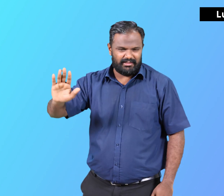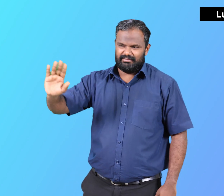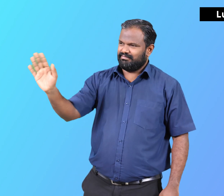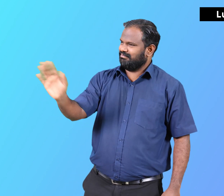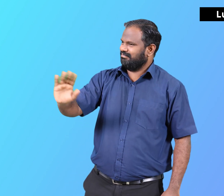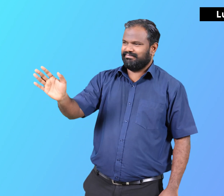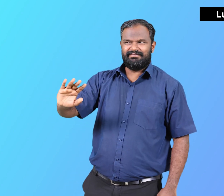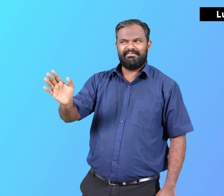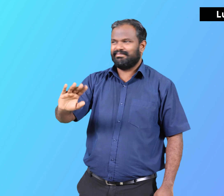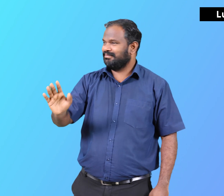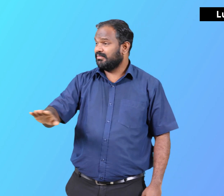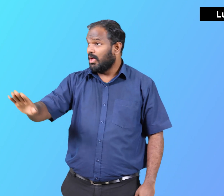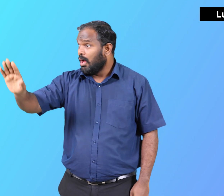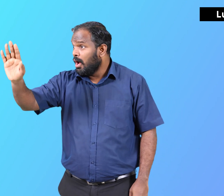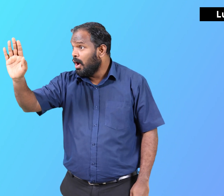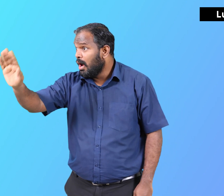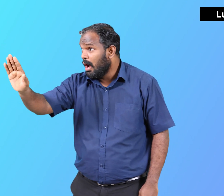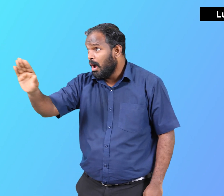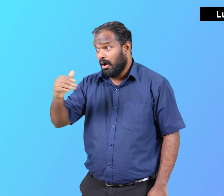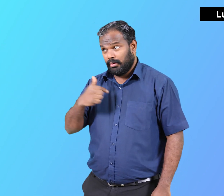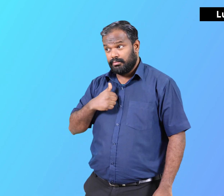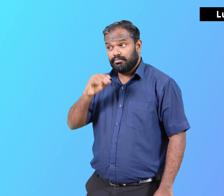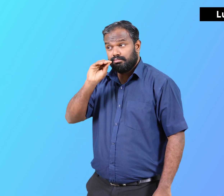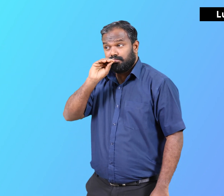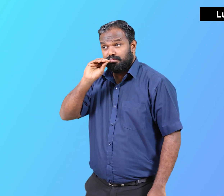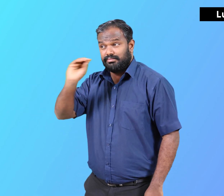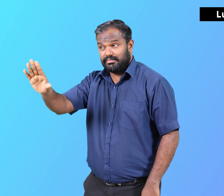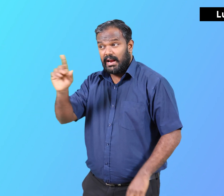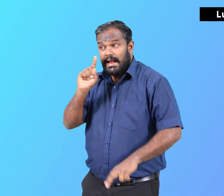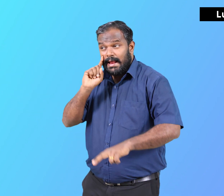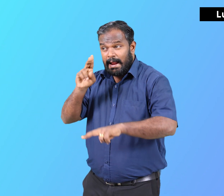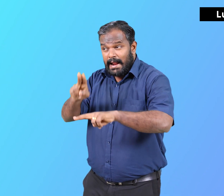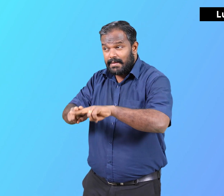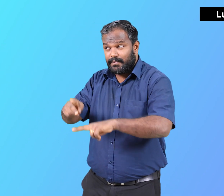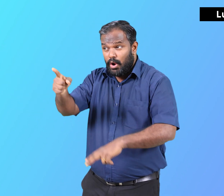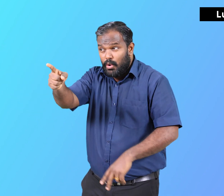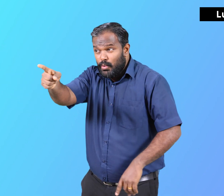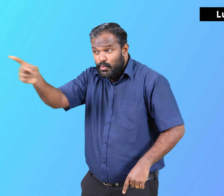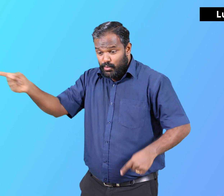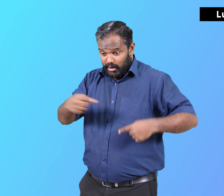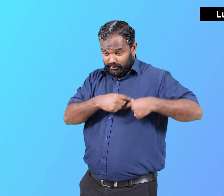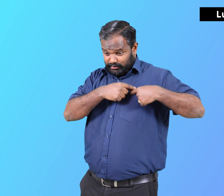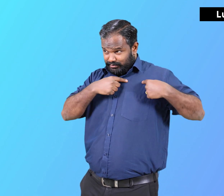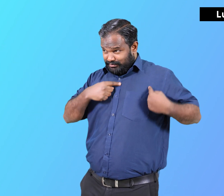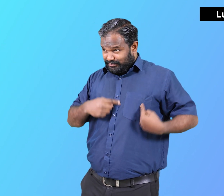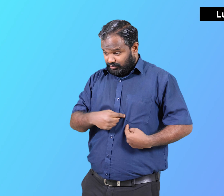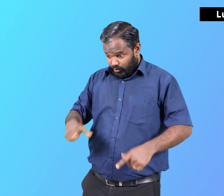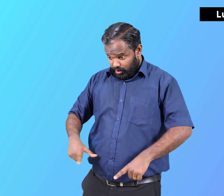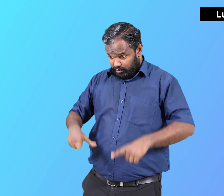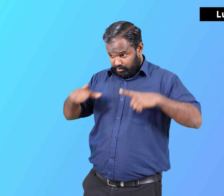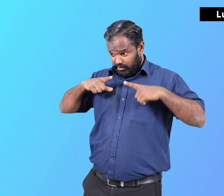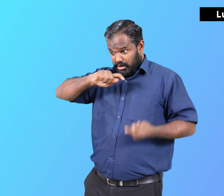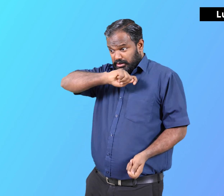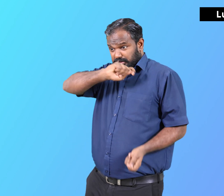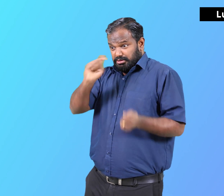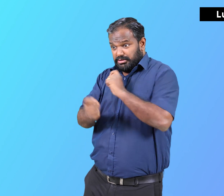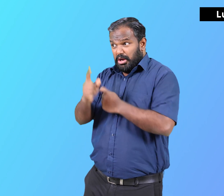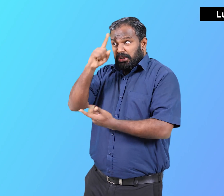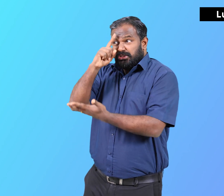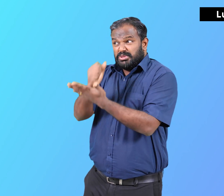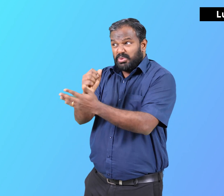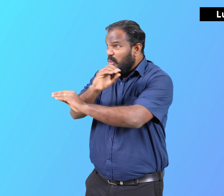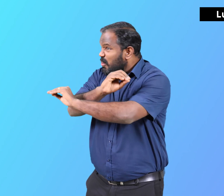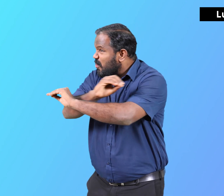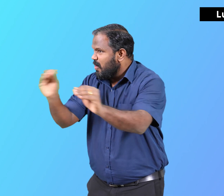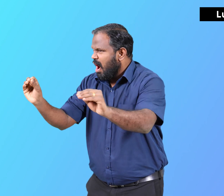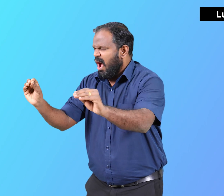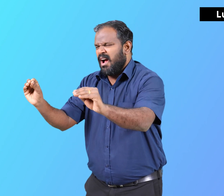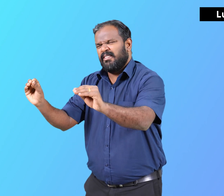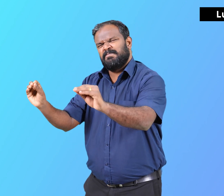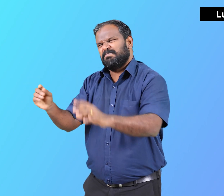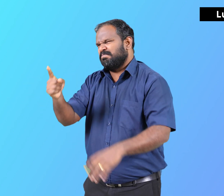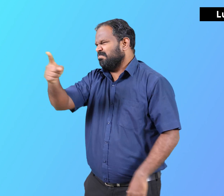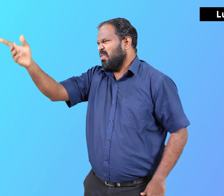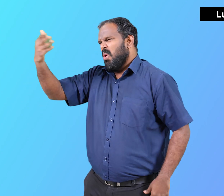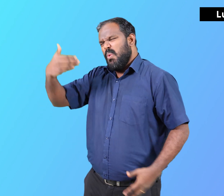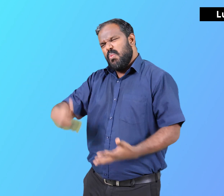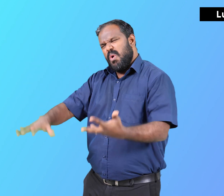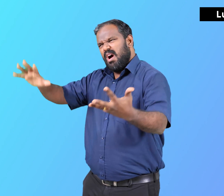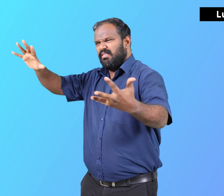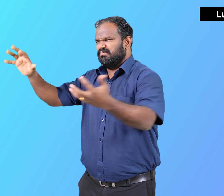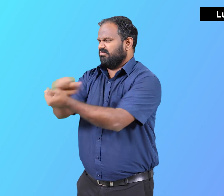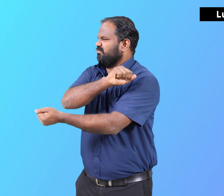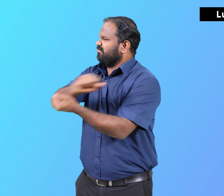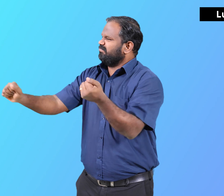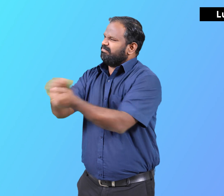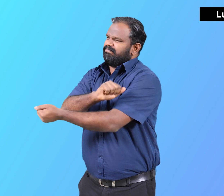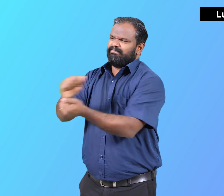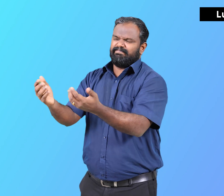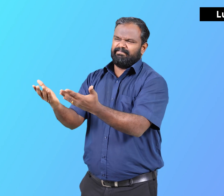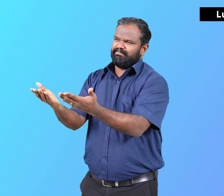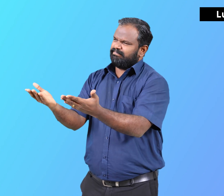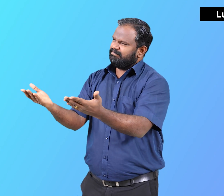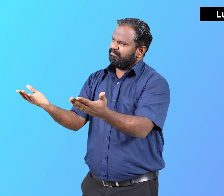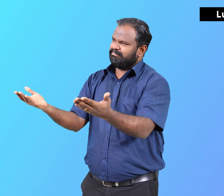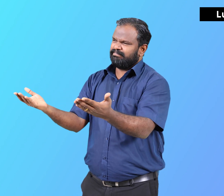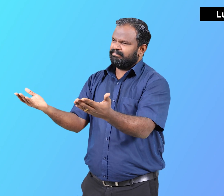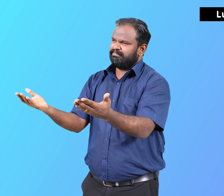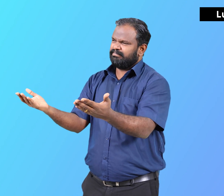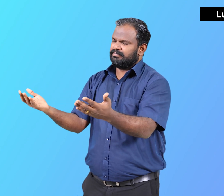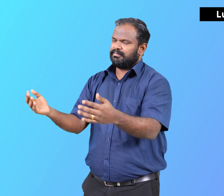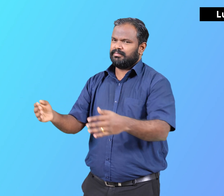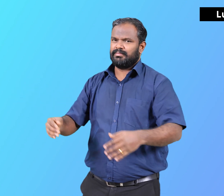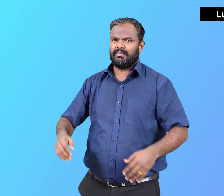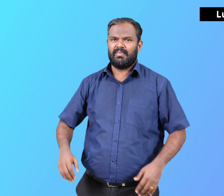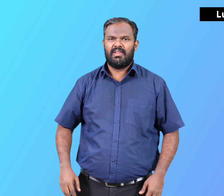They were not. But I tell you if you don’t decide now to change your lives, you will all be destroyed too!”